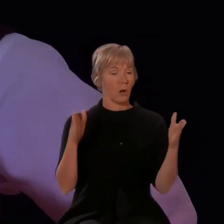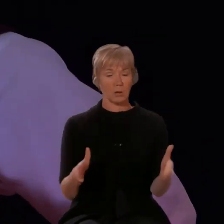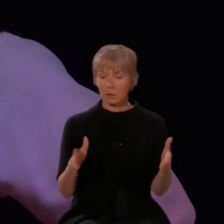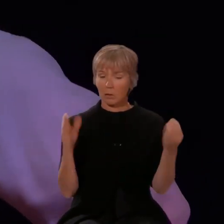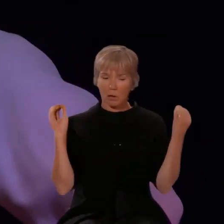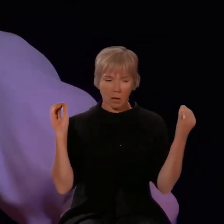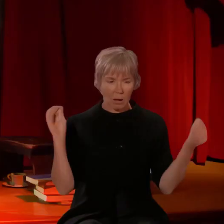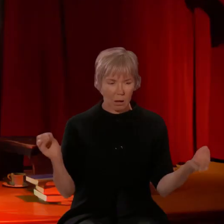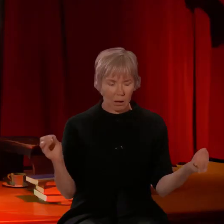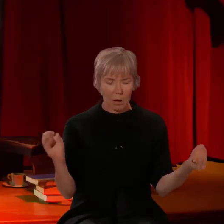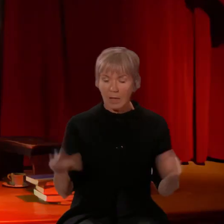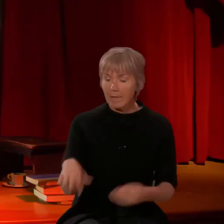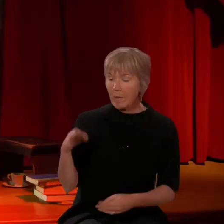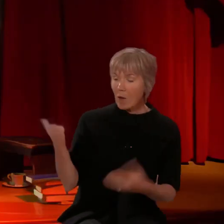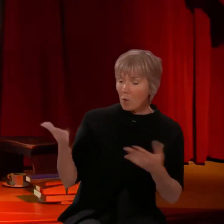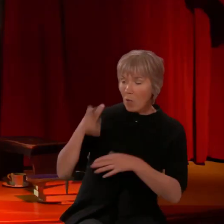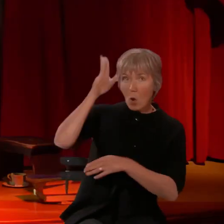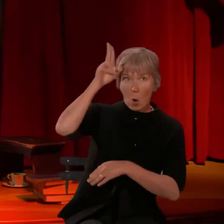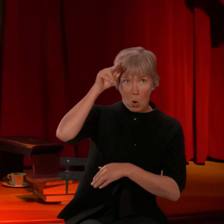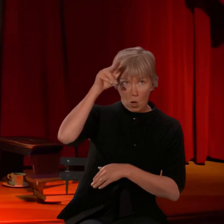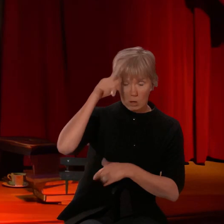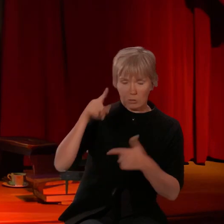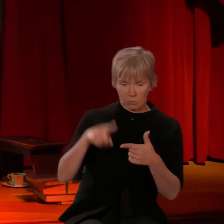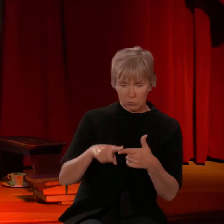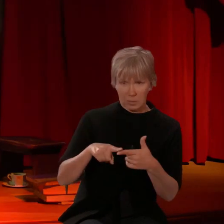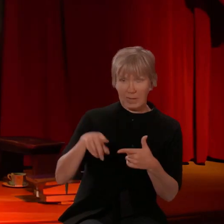his saddle, and beside it, a shattered pumpkin.